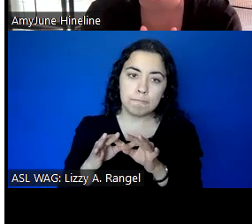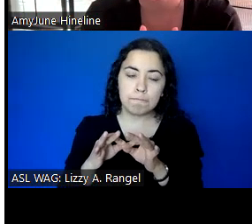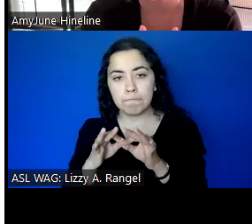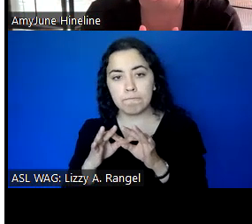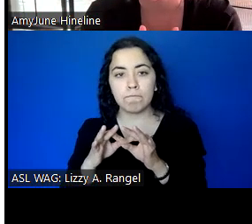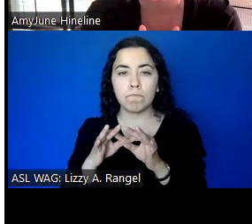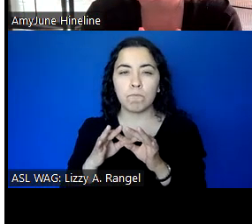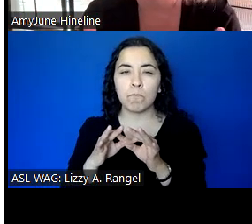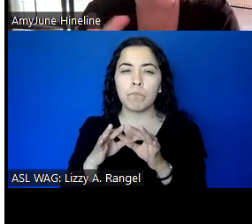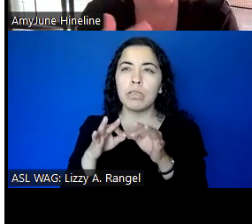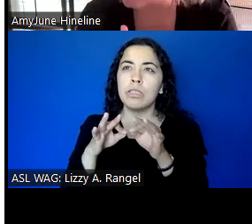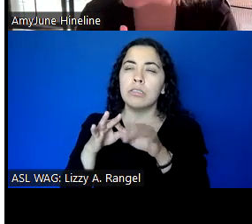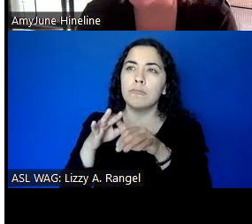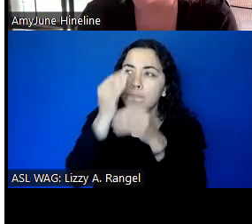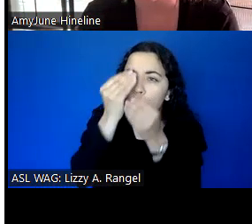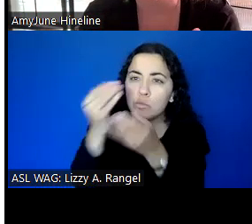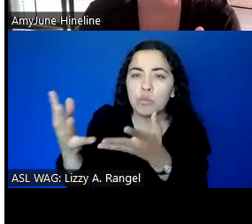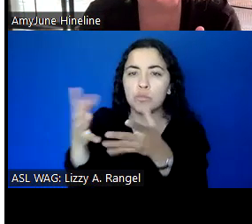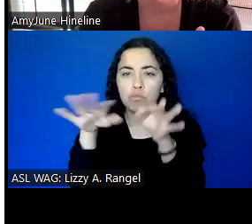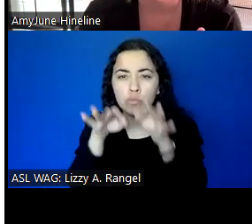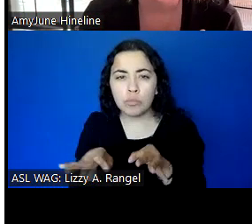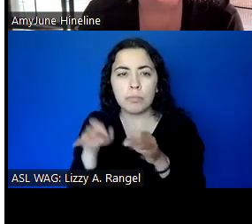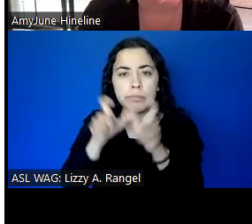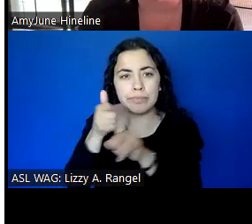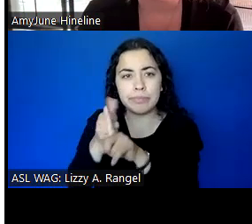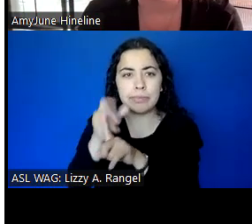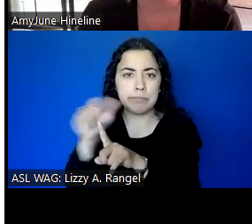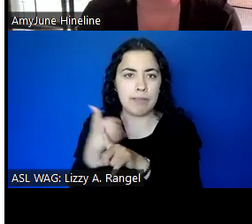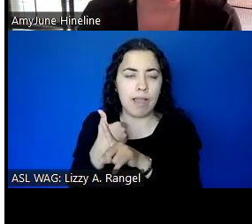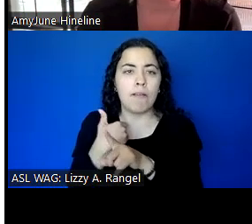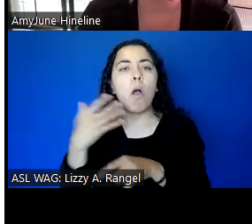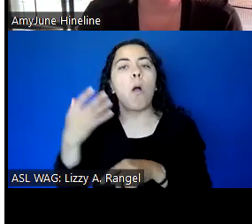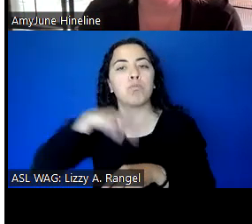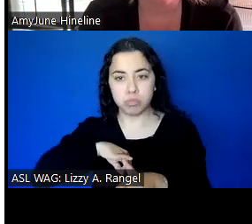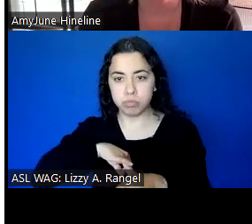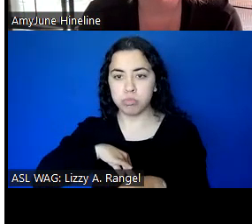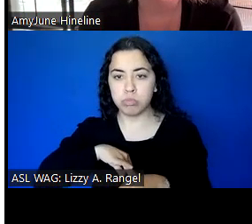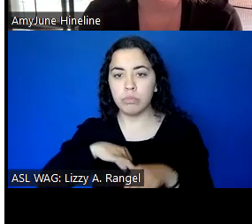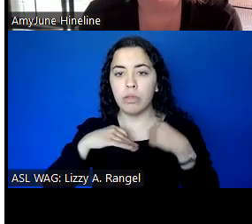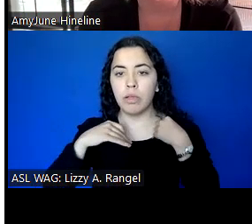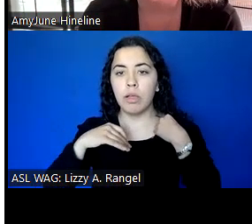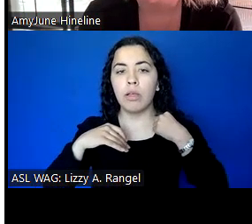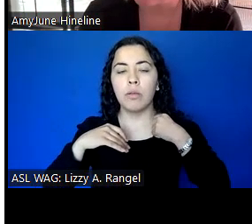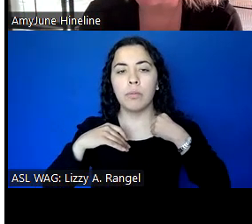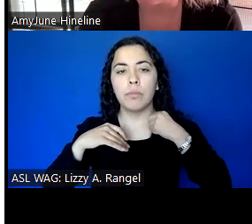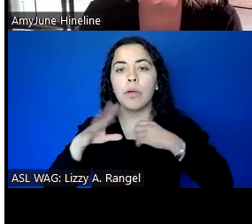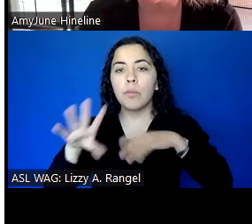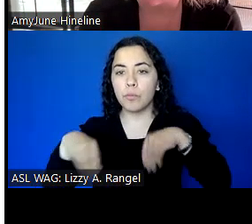page for people to feel that it's helpful. 3.3.2 talks about labels and instructions. And